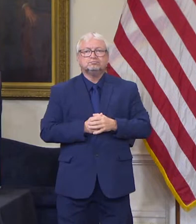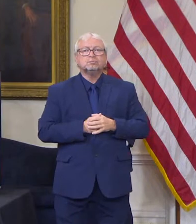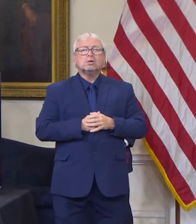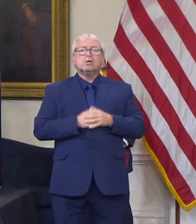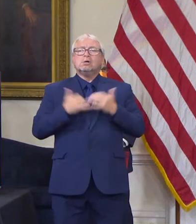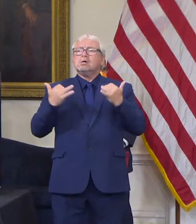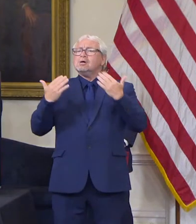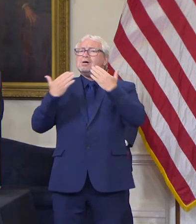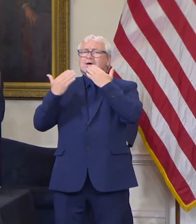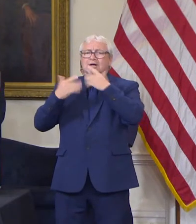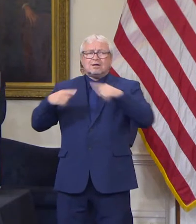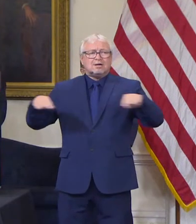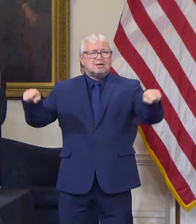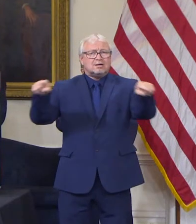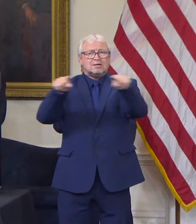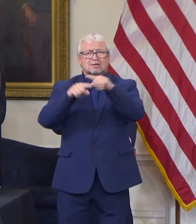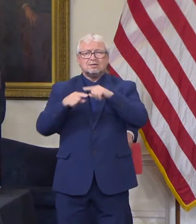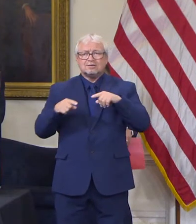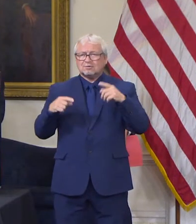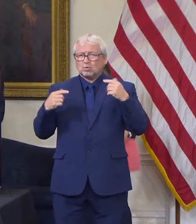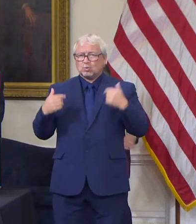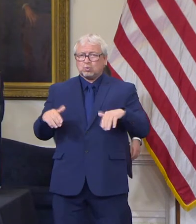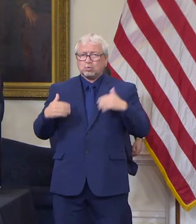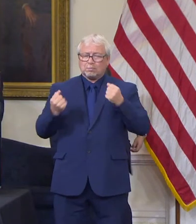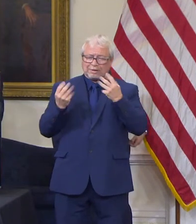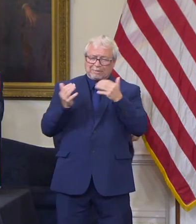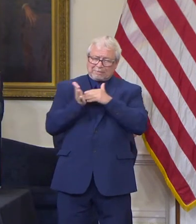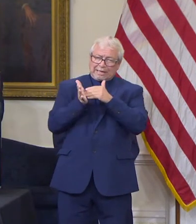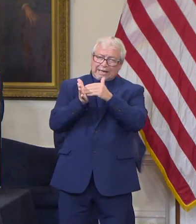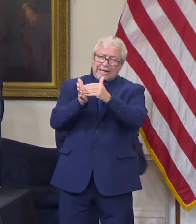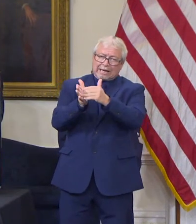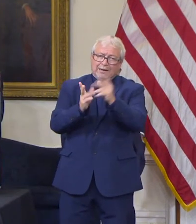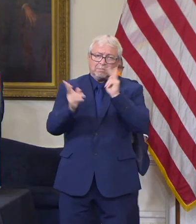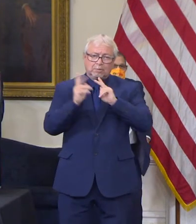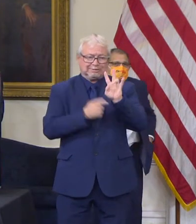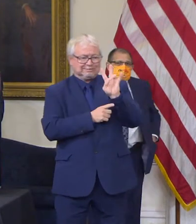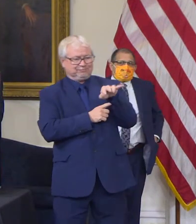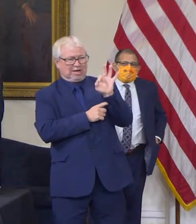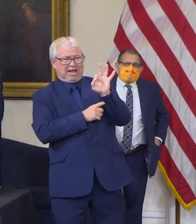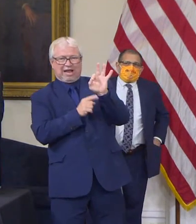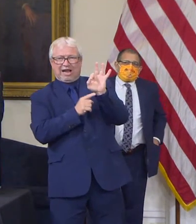Maryland Institute for Emergency Medical Services Systems. Thanks to the millions of Marylanders who have rolled